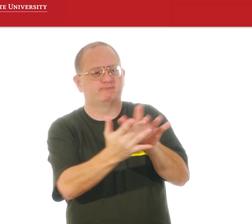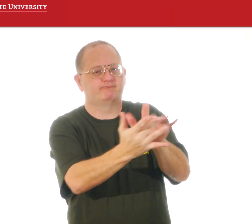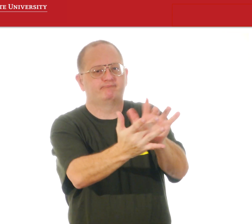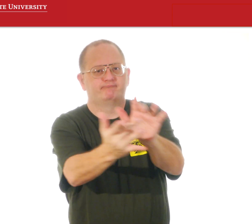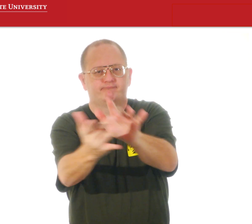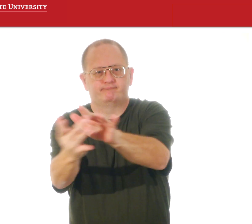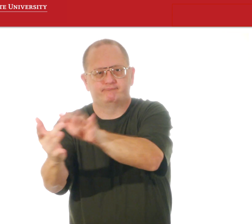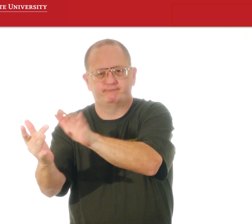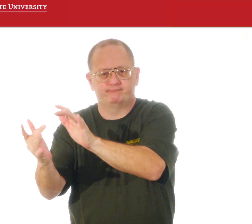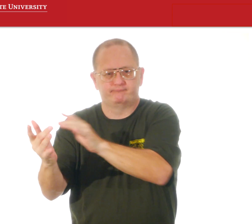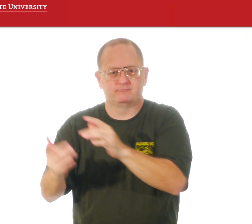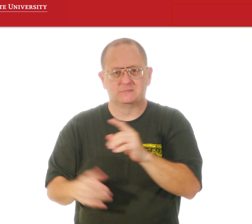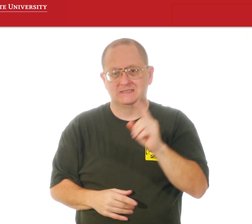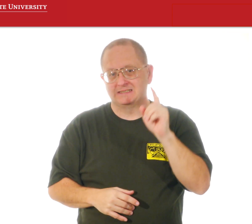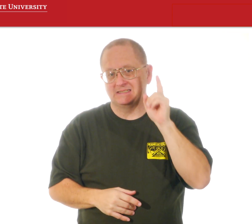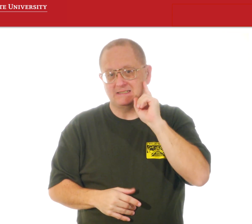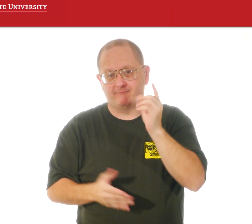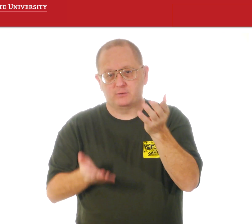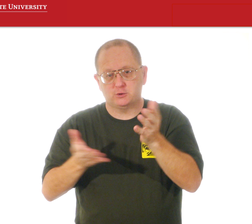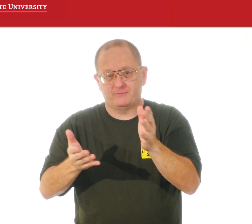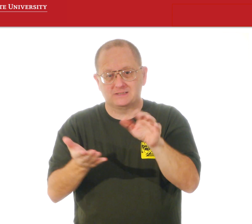and they can contact them directly.